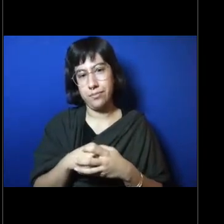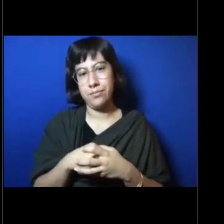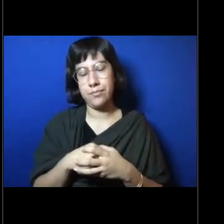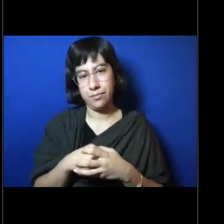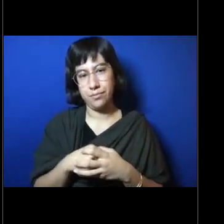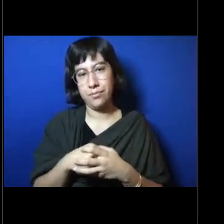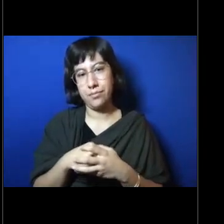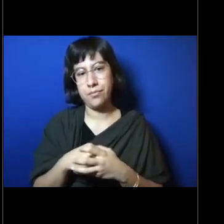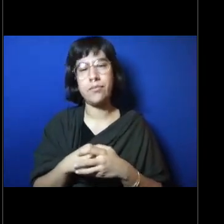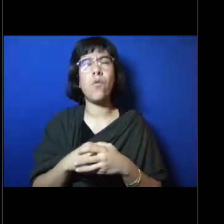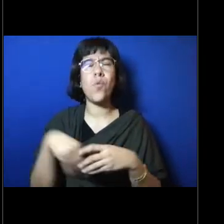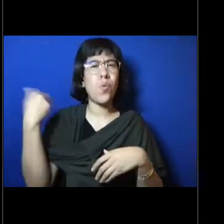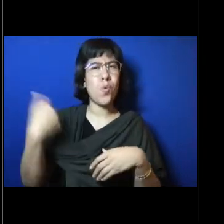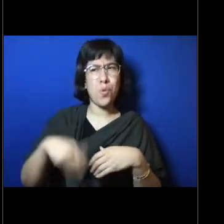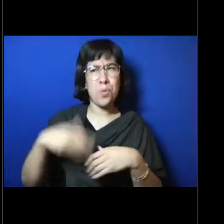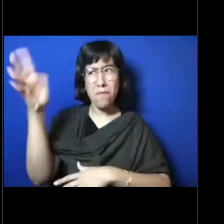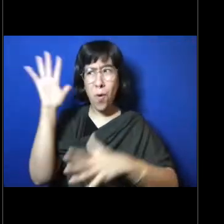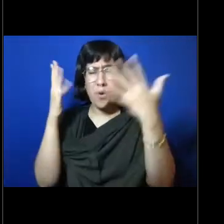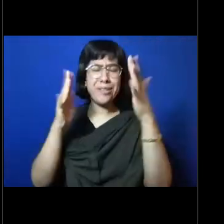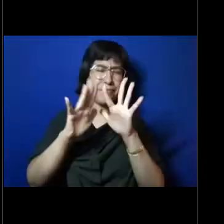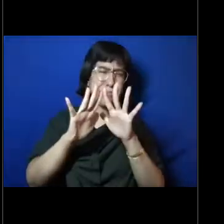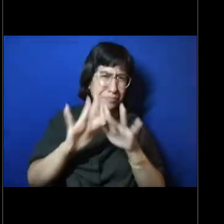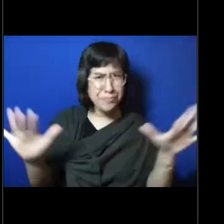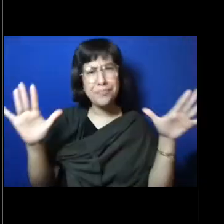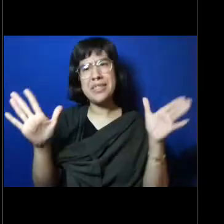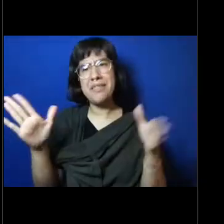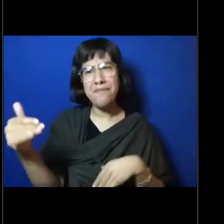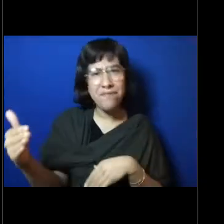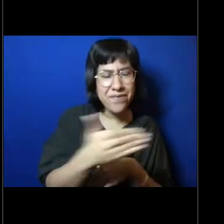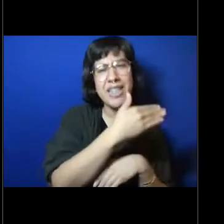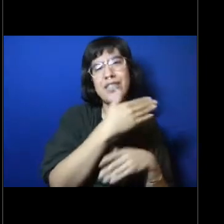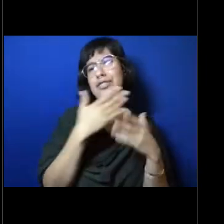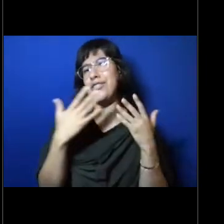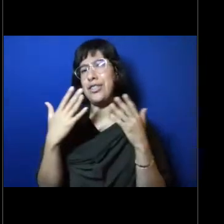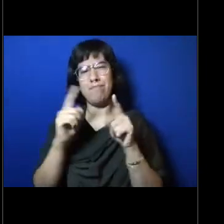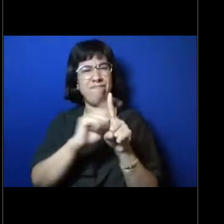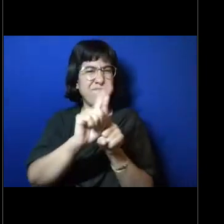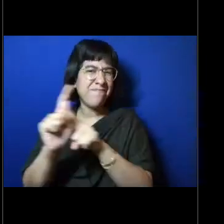and diverse habitat that extends all along the California coast,